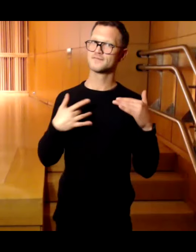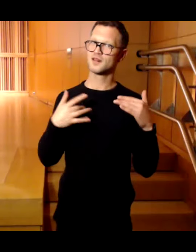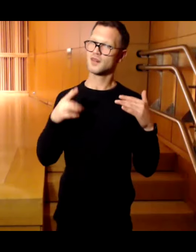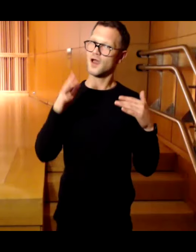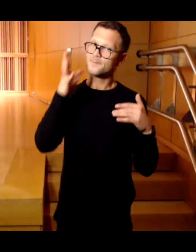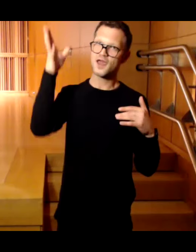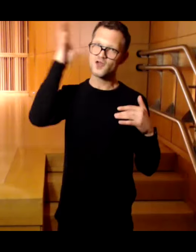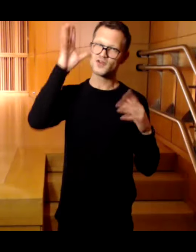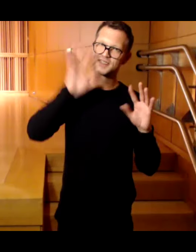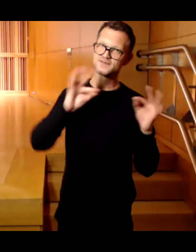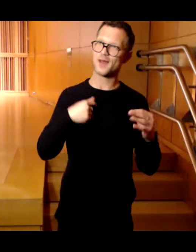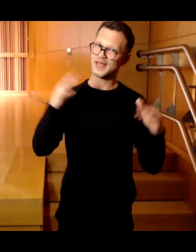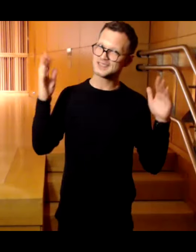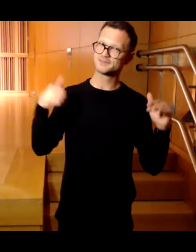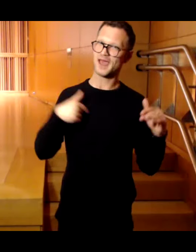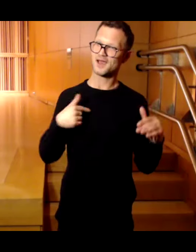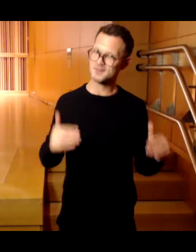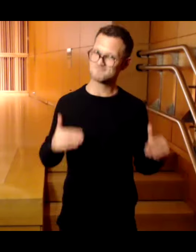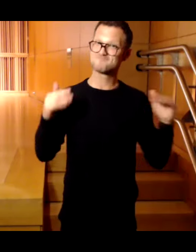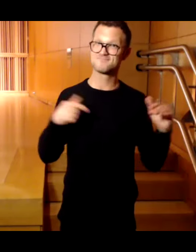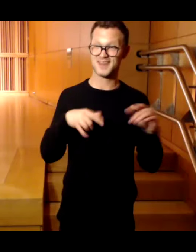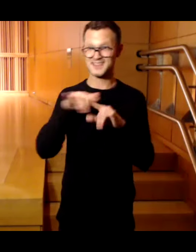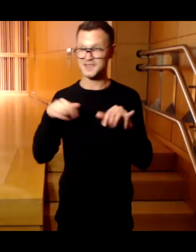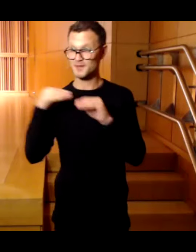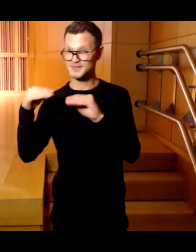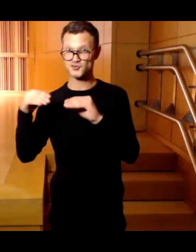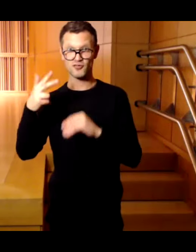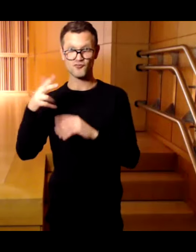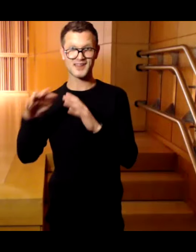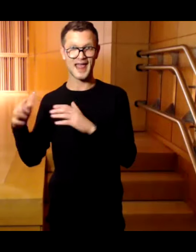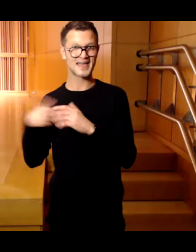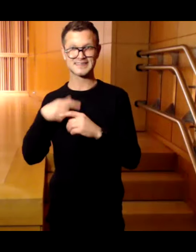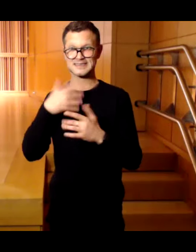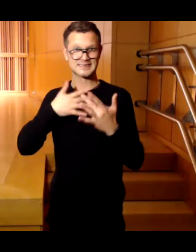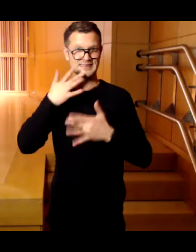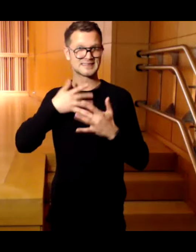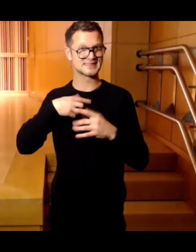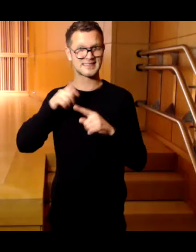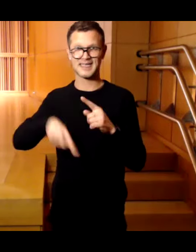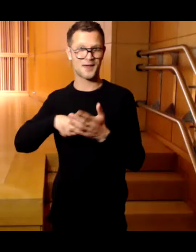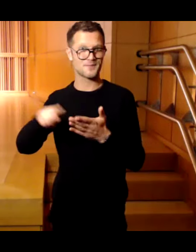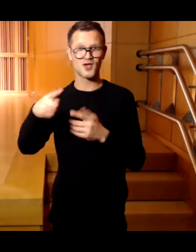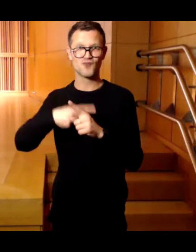While teaching three classes and barely being able to pay rent, and also managing to eat at least 2 meals every day.